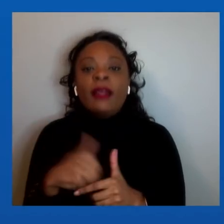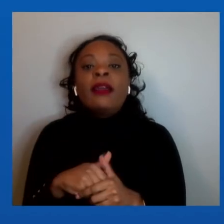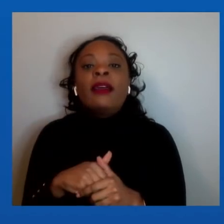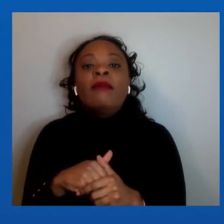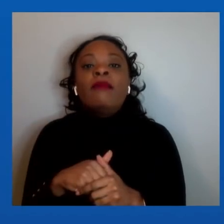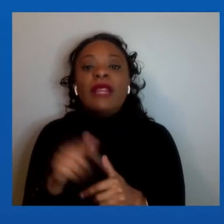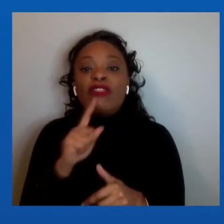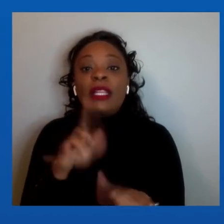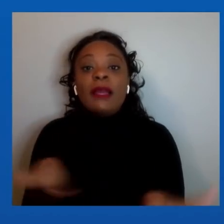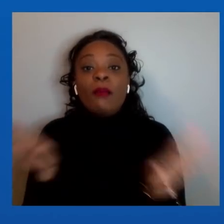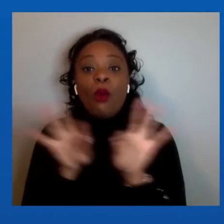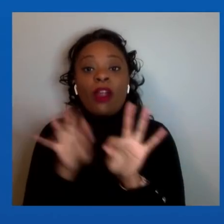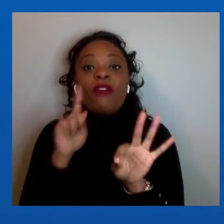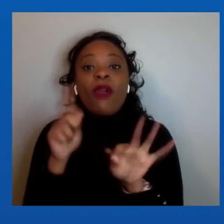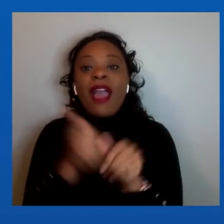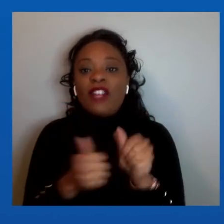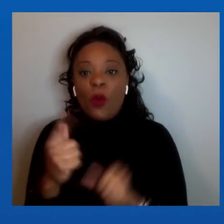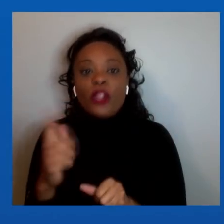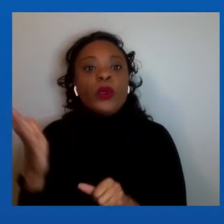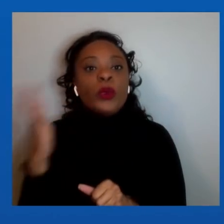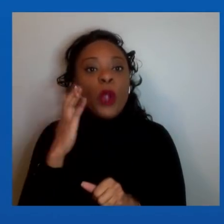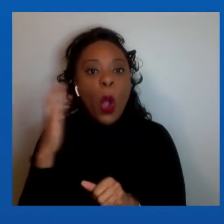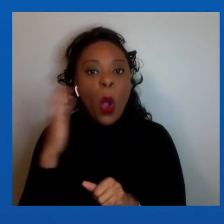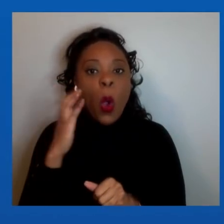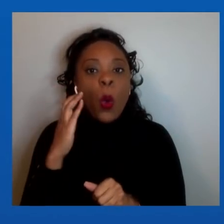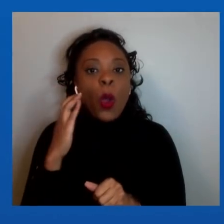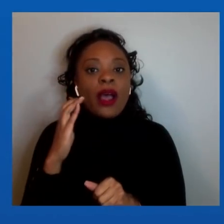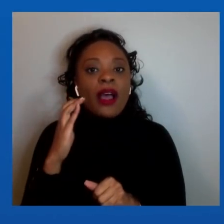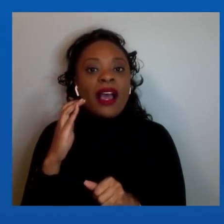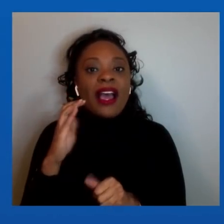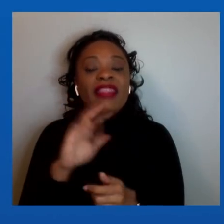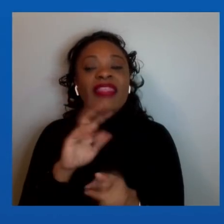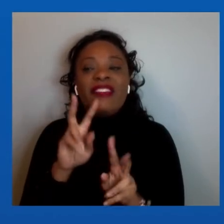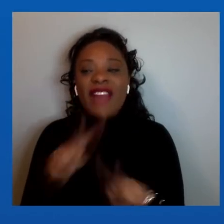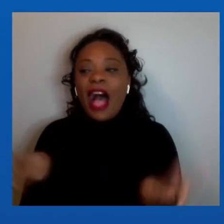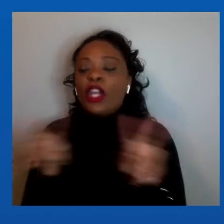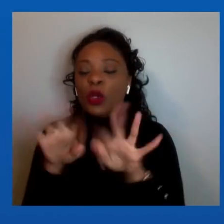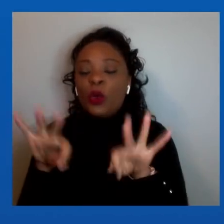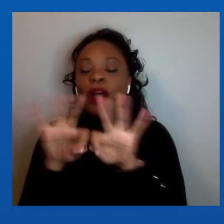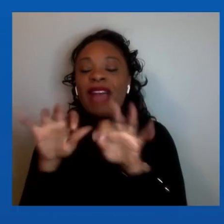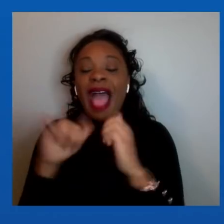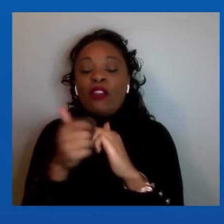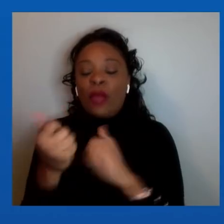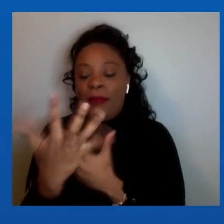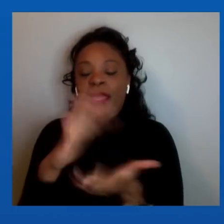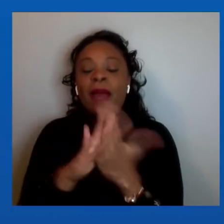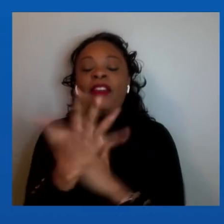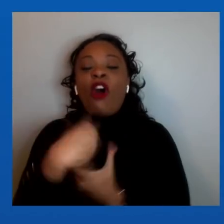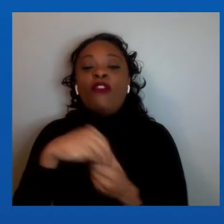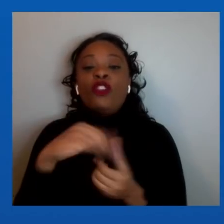for everyone to know the value of how you can get involved to receive the earned income credit